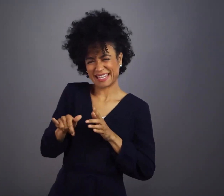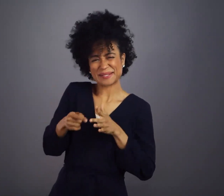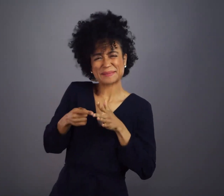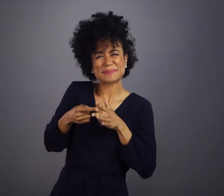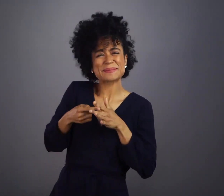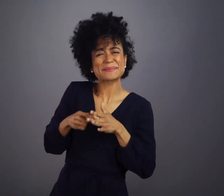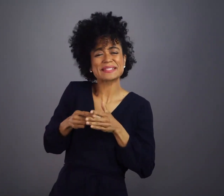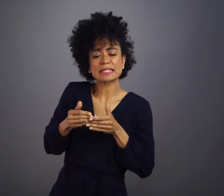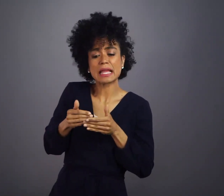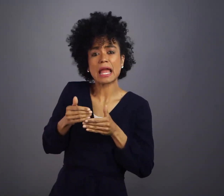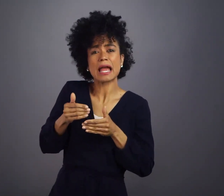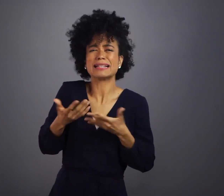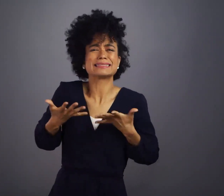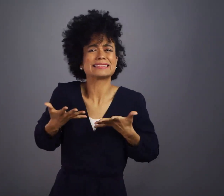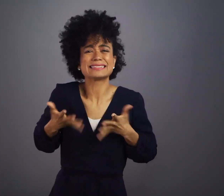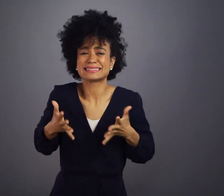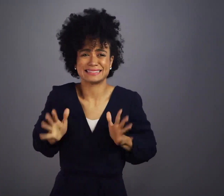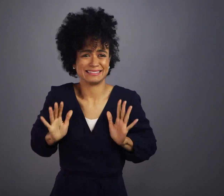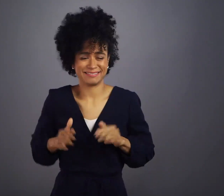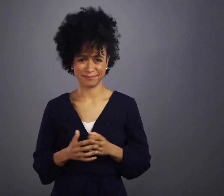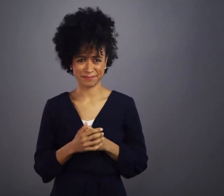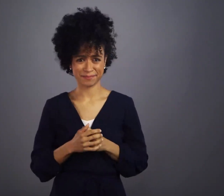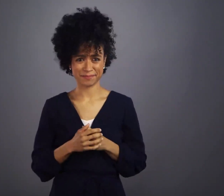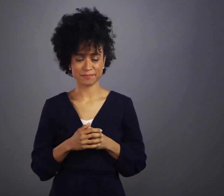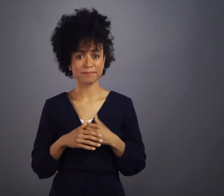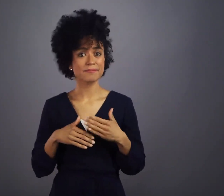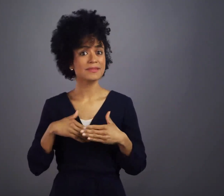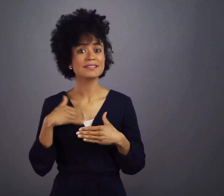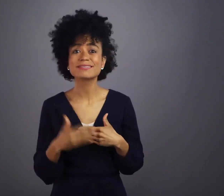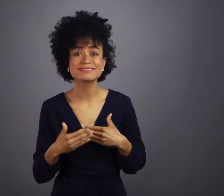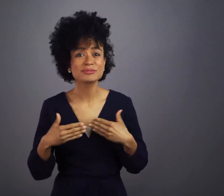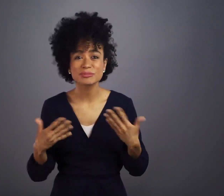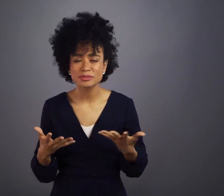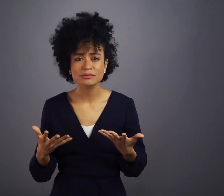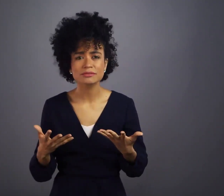We feel that elimination of our drinking is but a beginning.